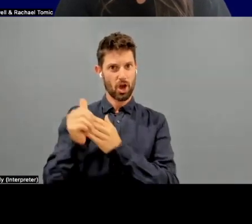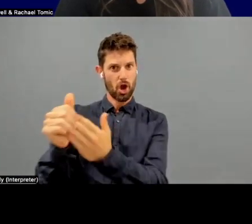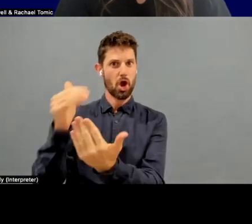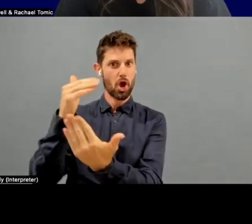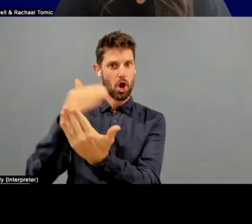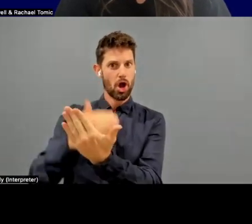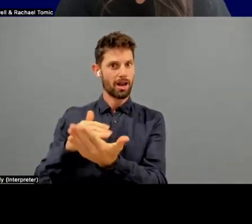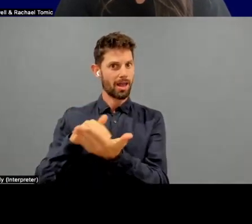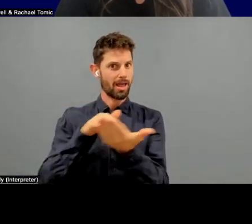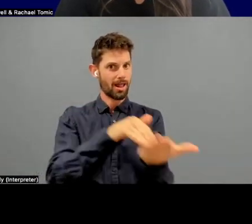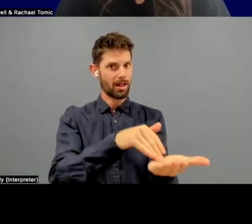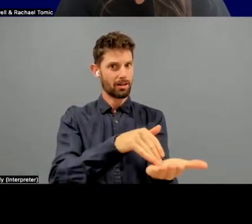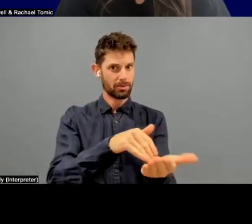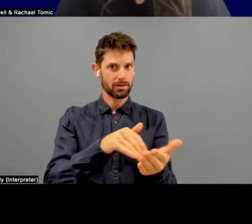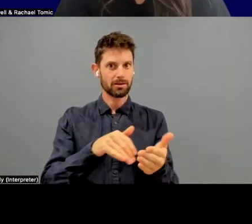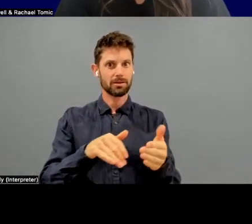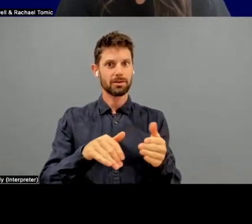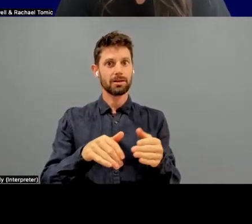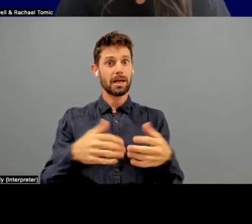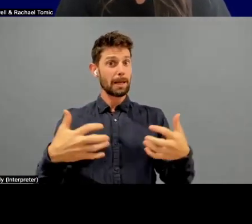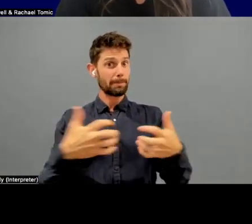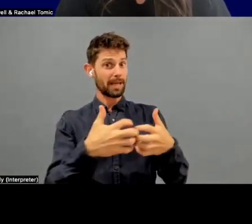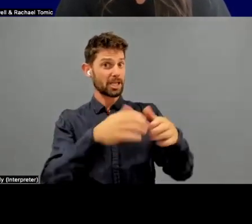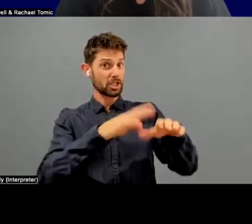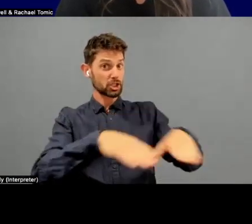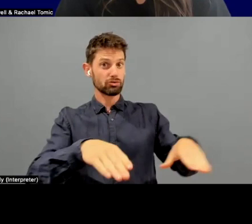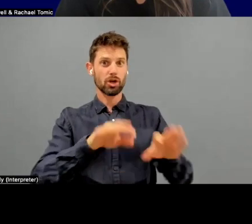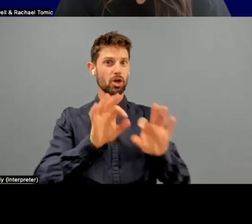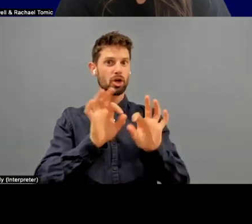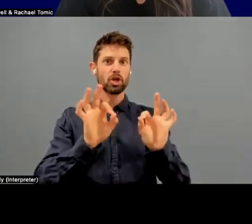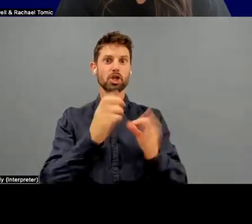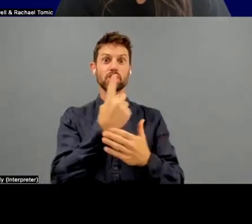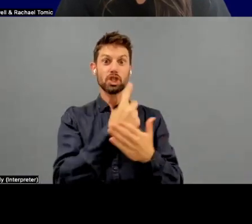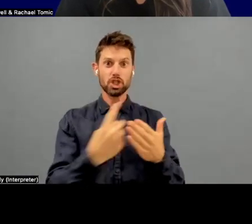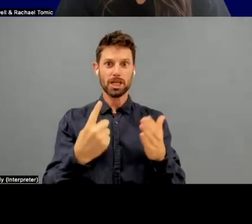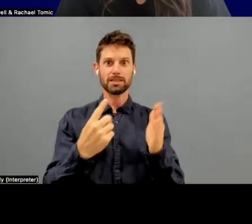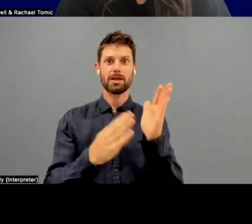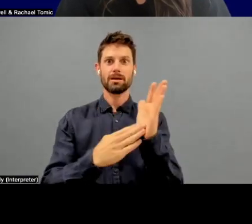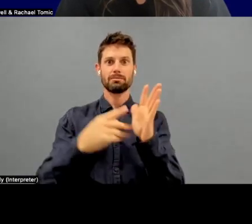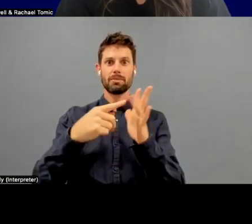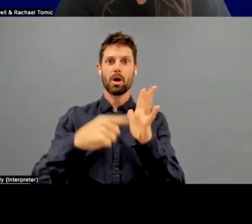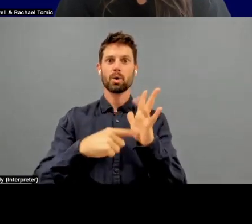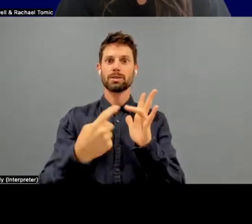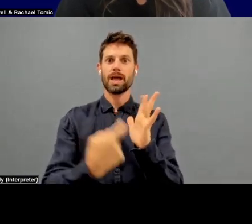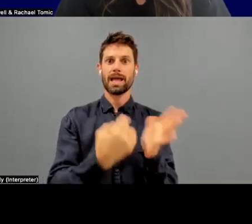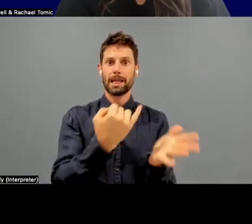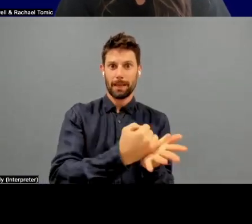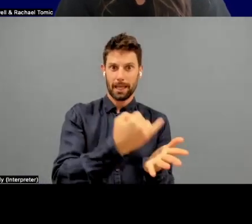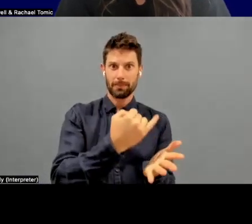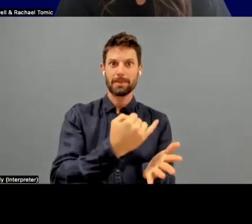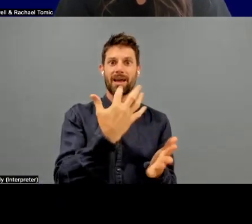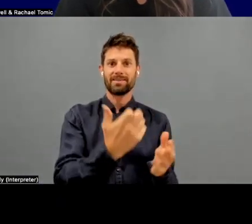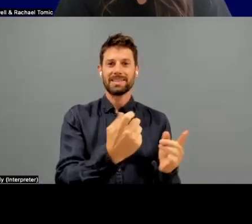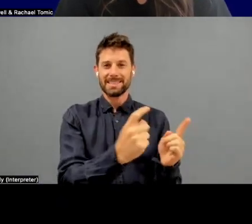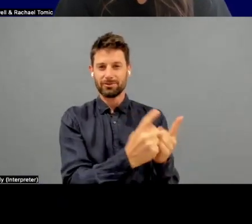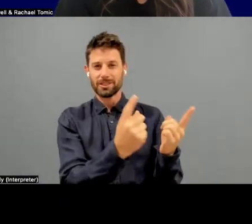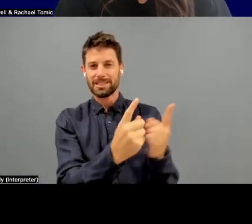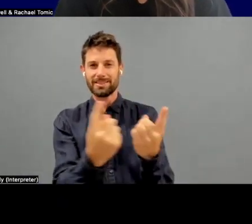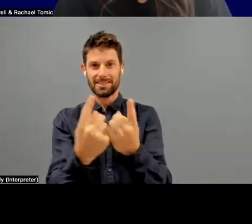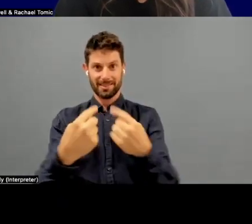don't just see motor impairments, and this is once again reflected in this article.